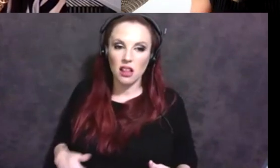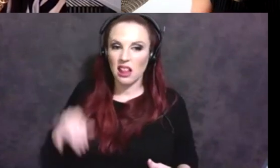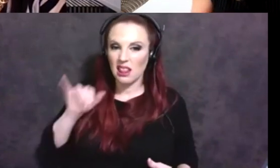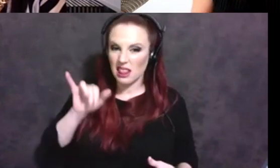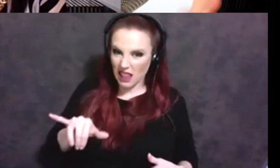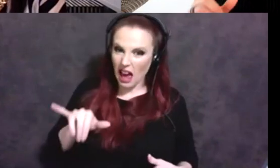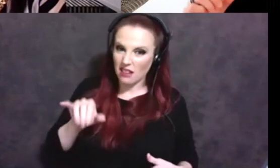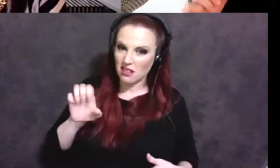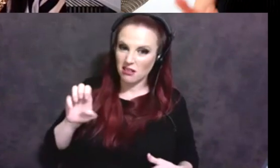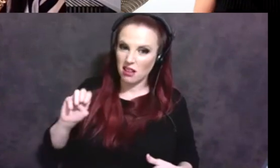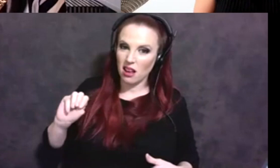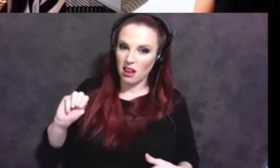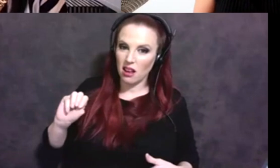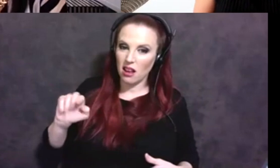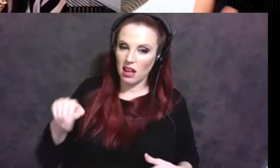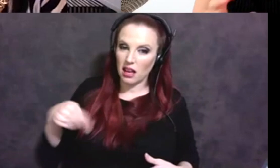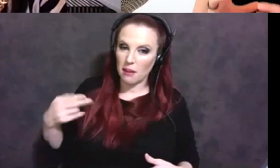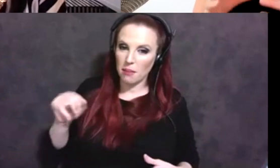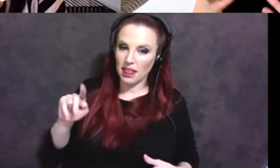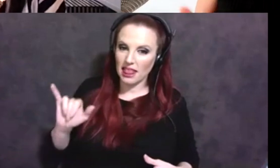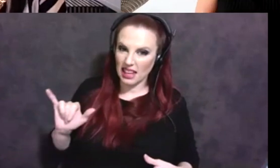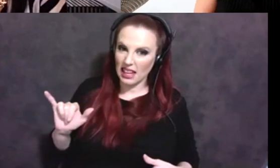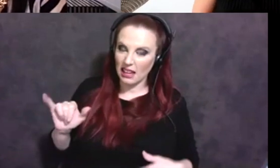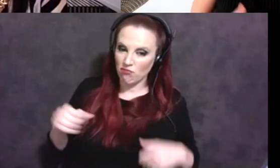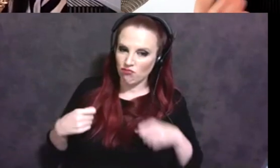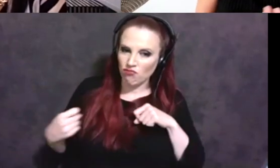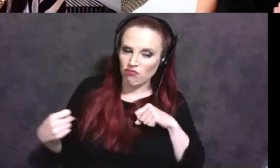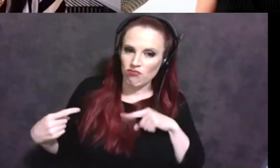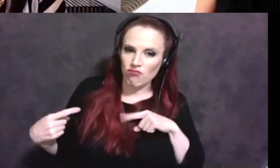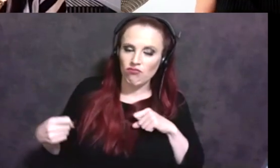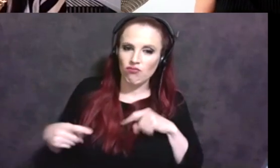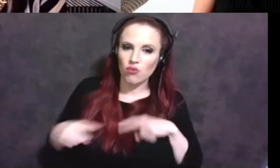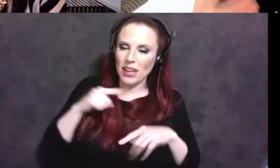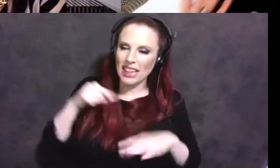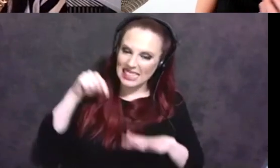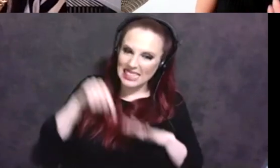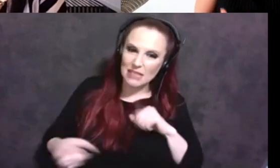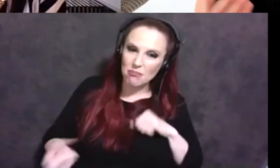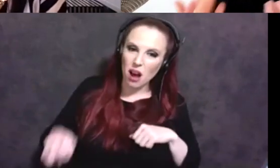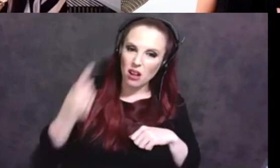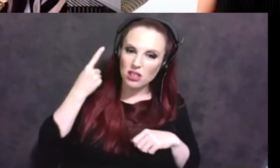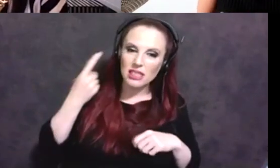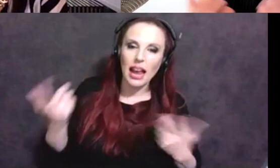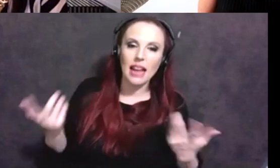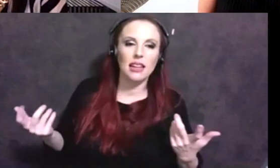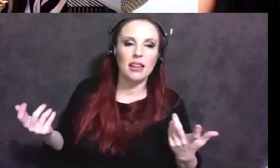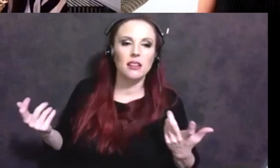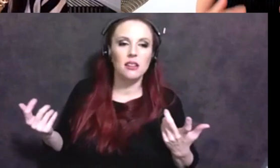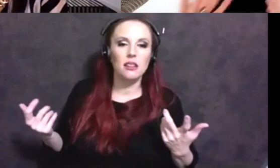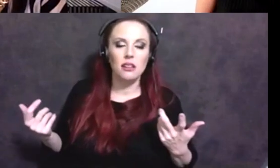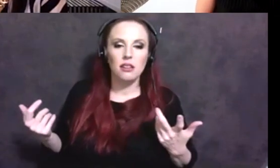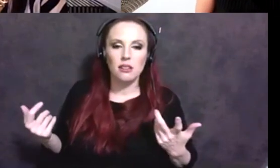and you have experienced it yourself, and you start to feel it in your own body, and